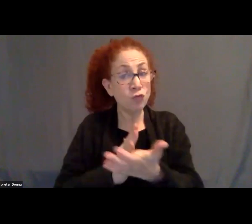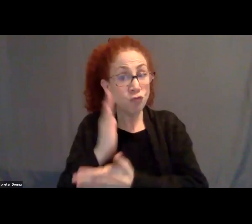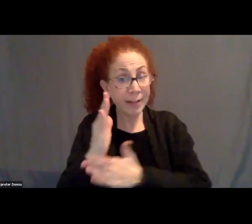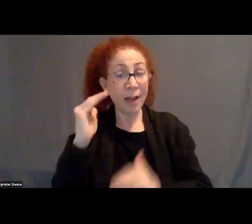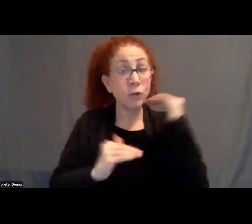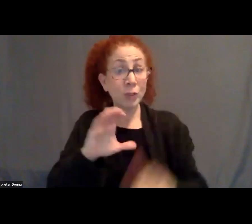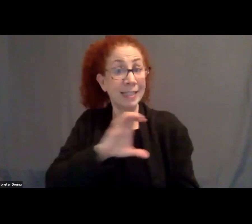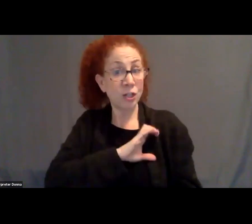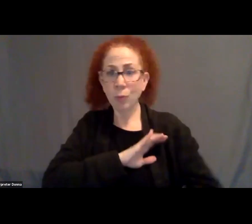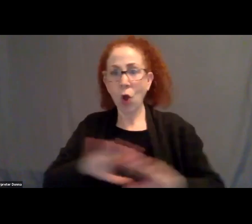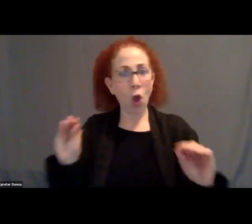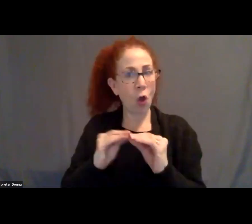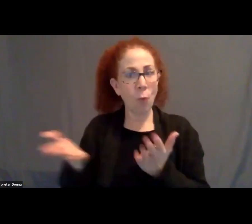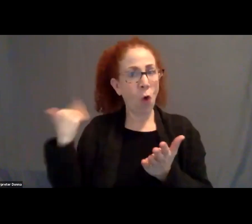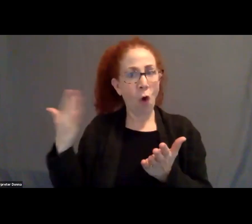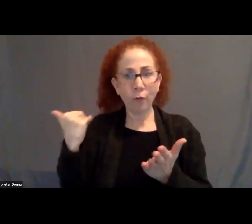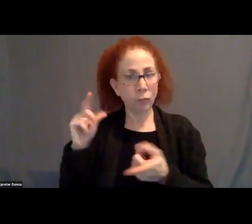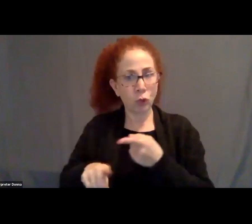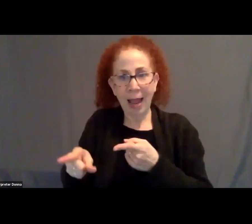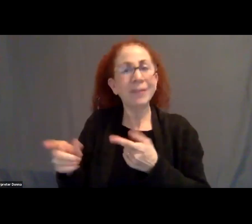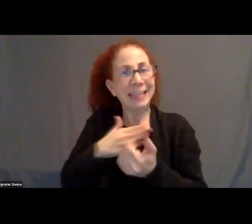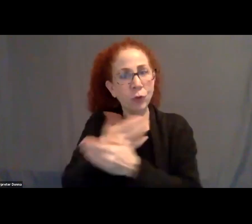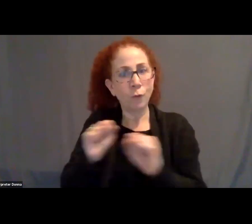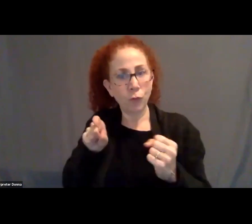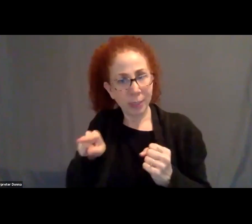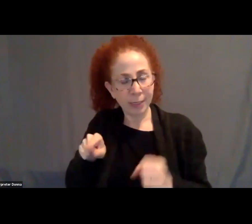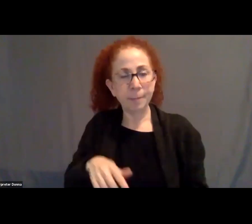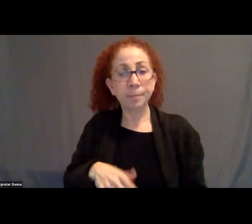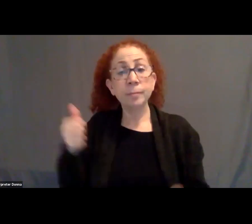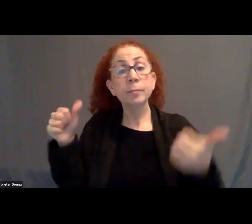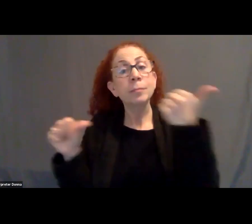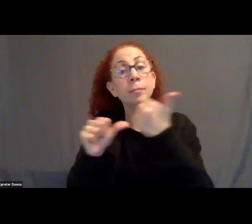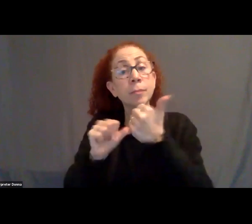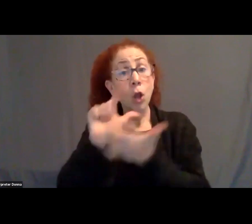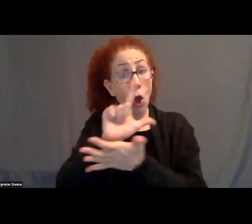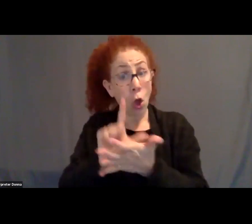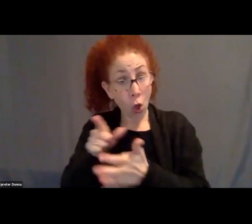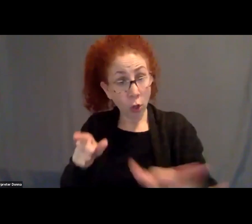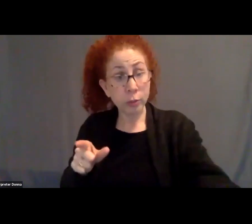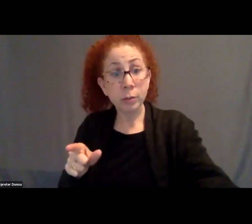who had been freed. Apprenticeship laws exerted a youthing effect